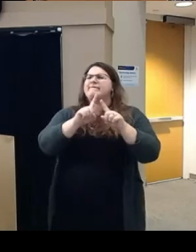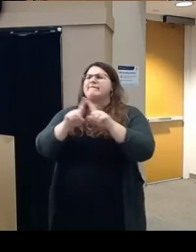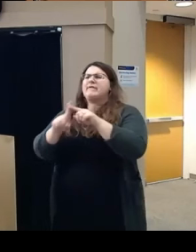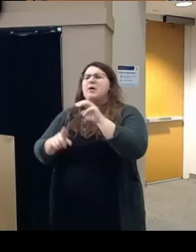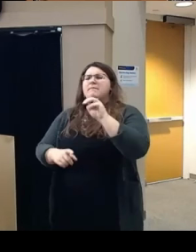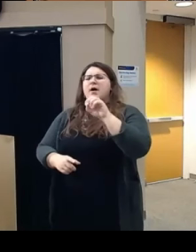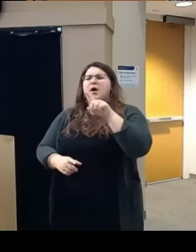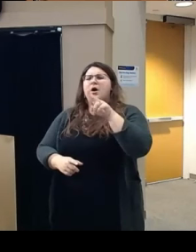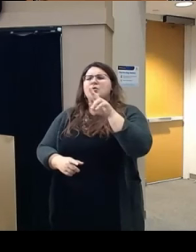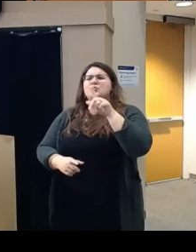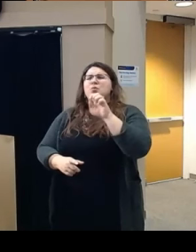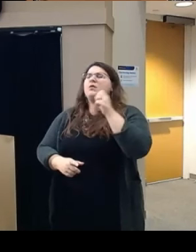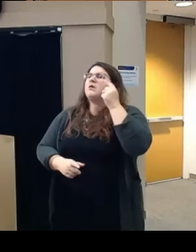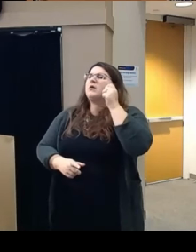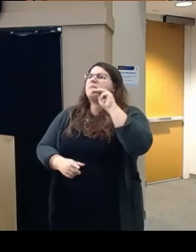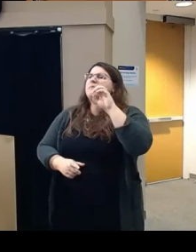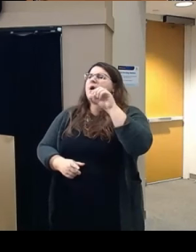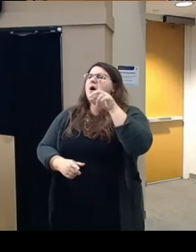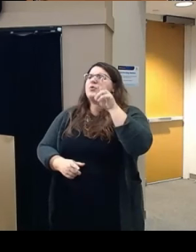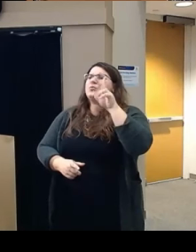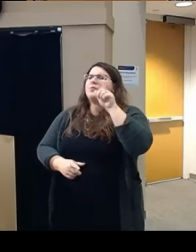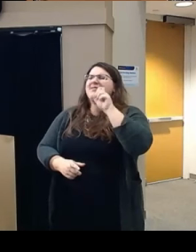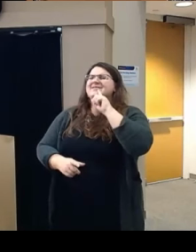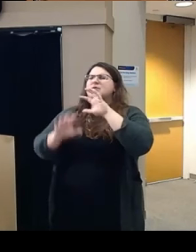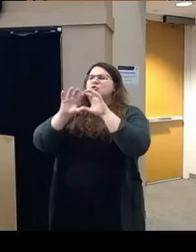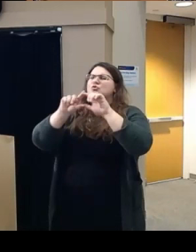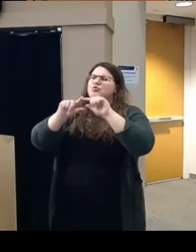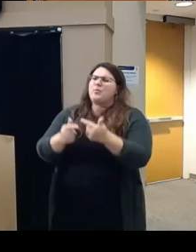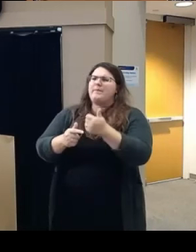the behavioral health one is one that they've created more recently um and that we decided as